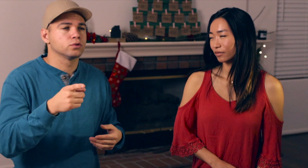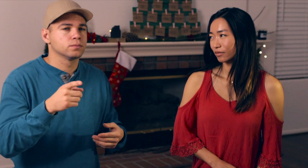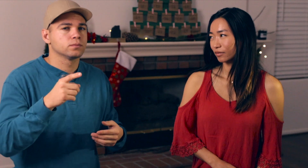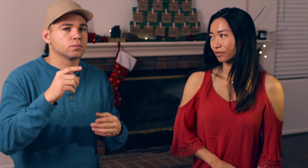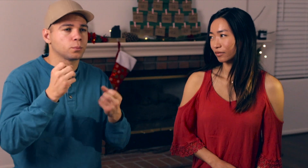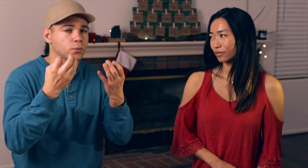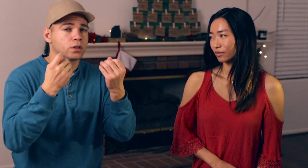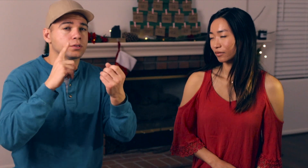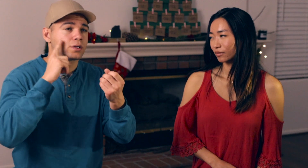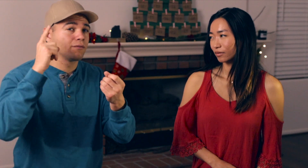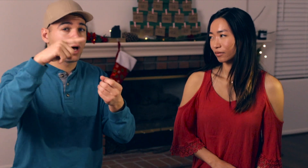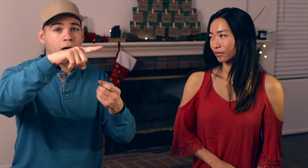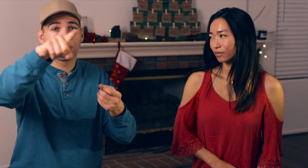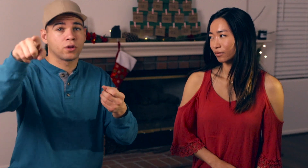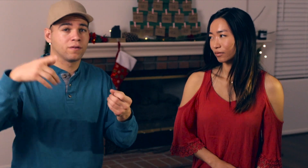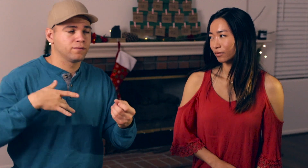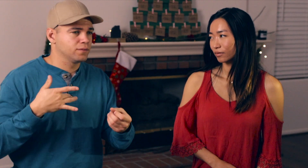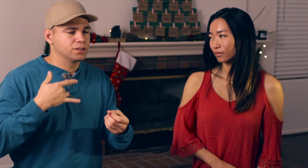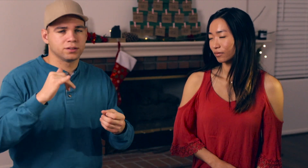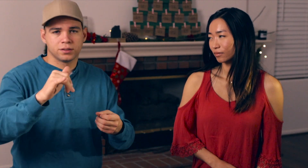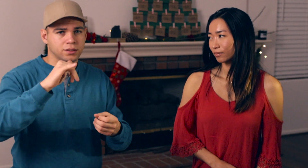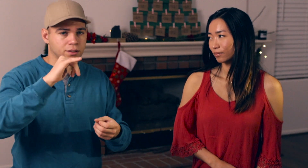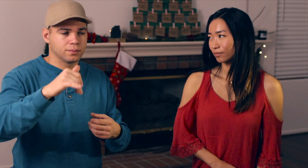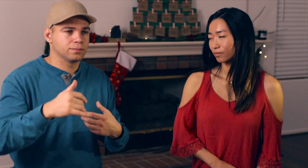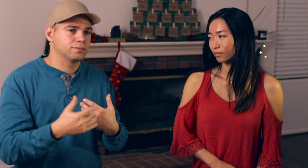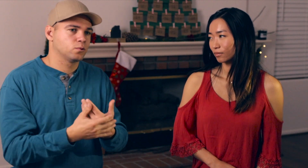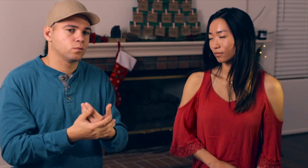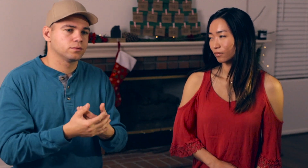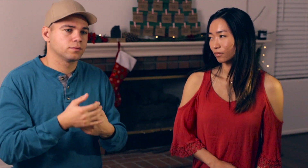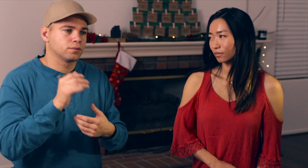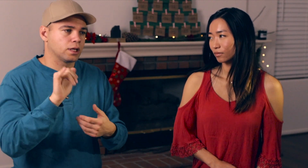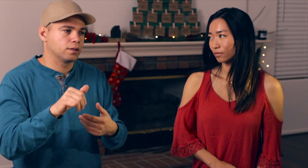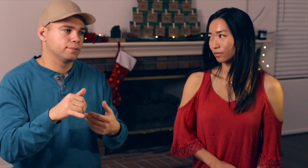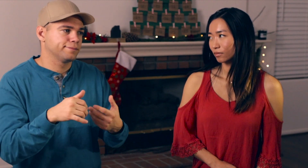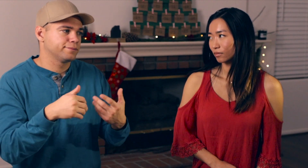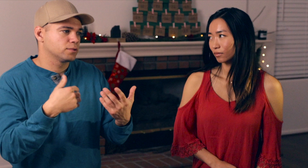I'm sure many deaf out there feel the same that